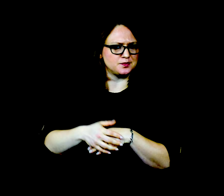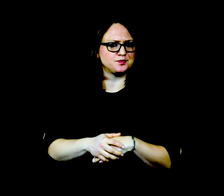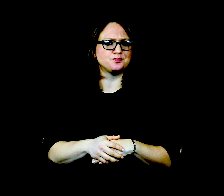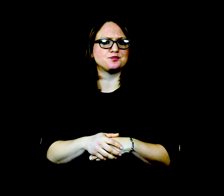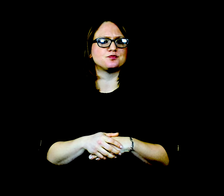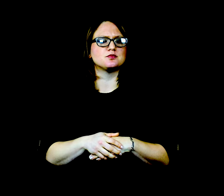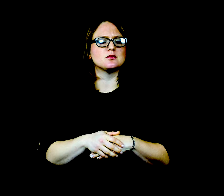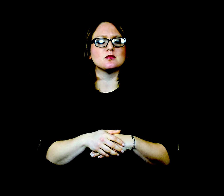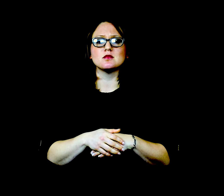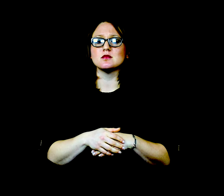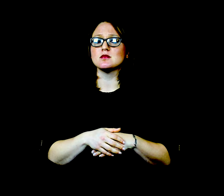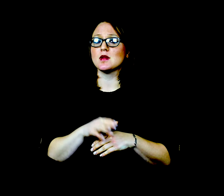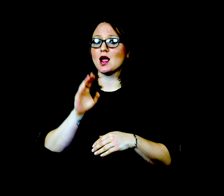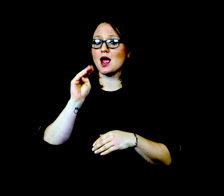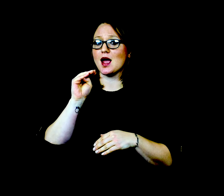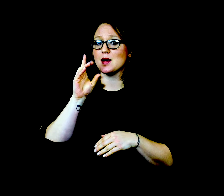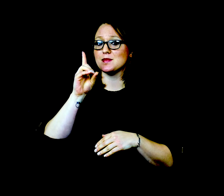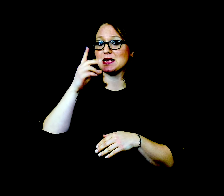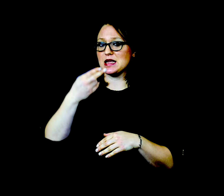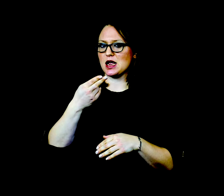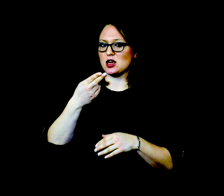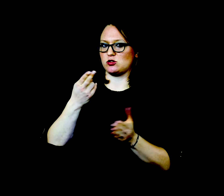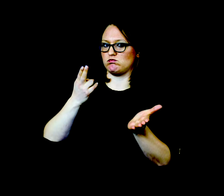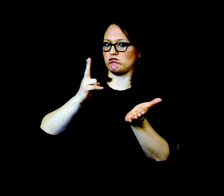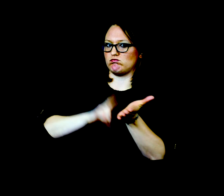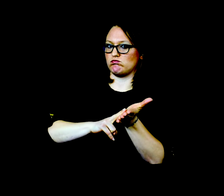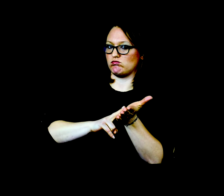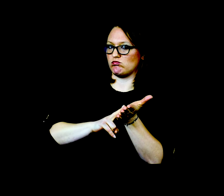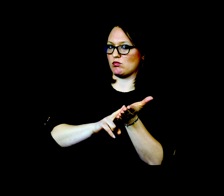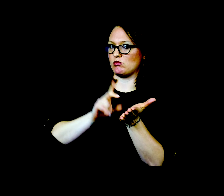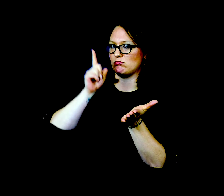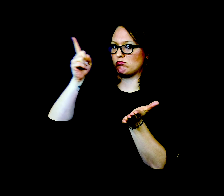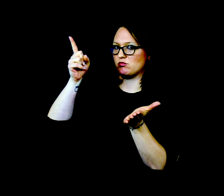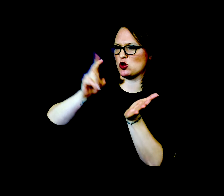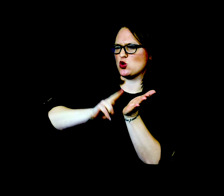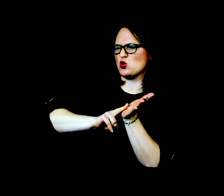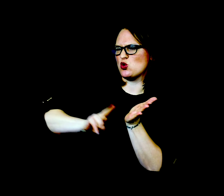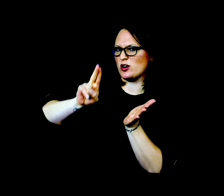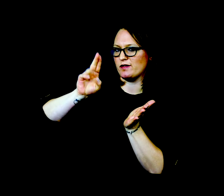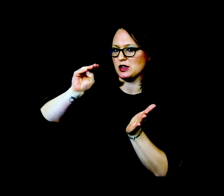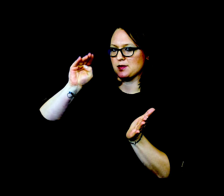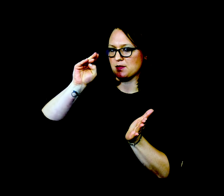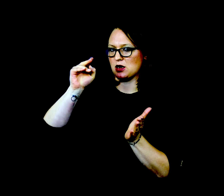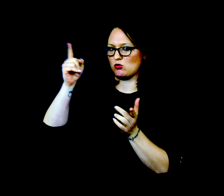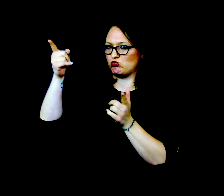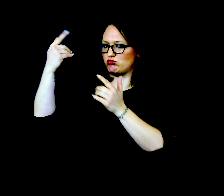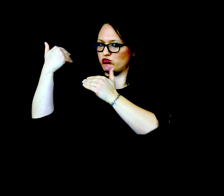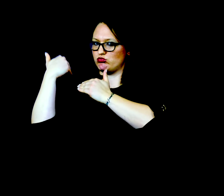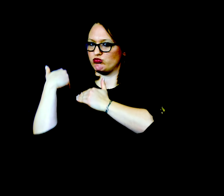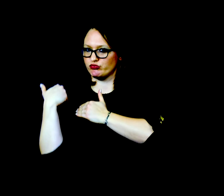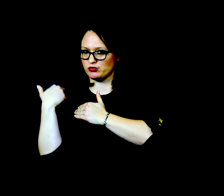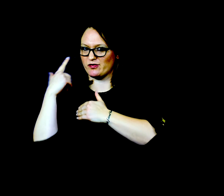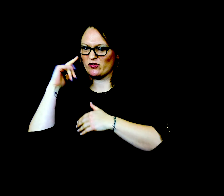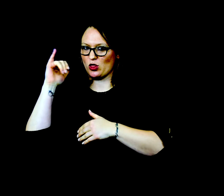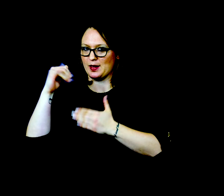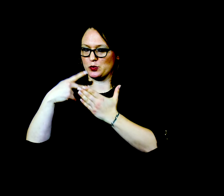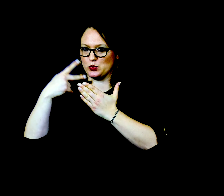The Minnesota Department of Health has a contract with the University of Minnesota to run